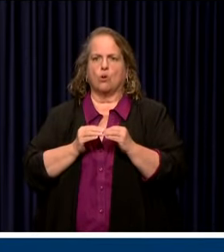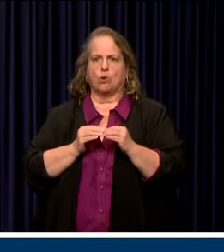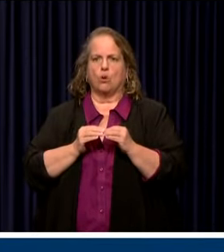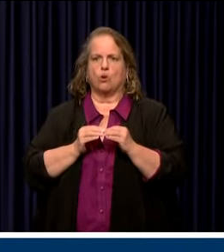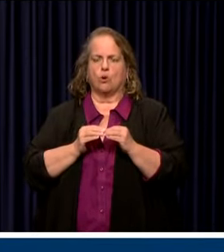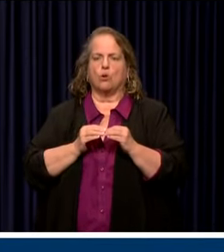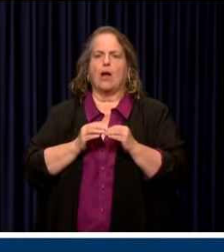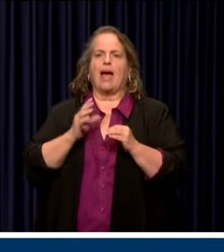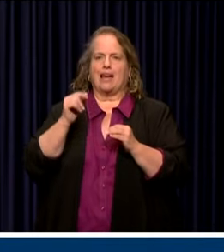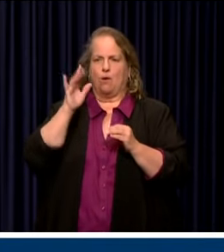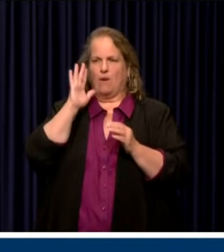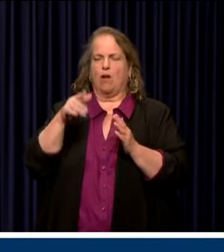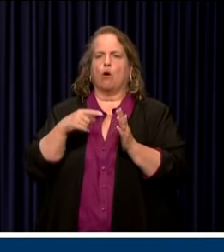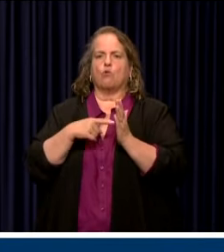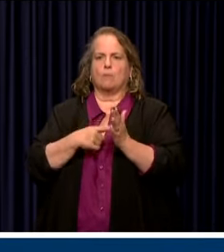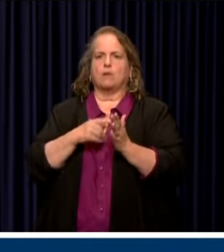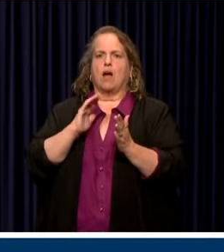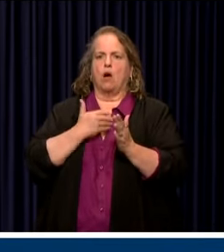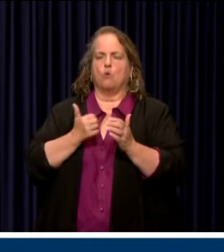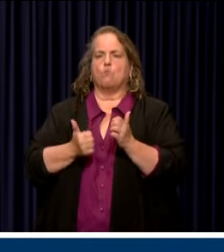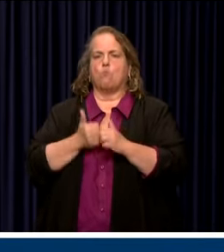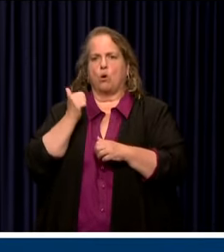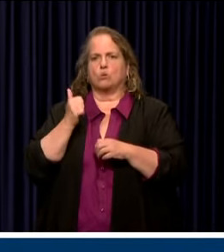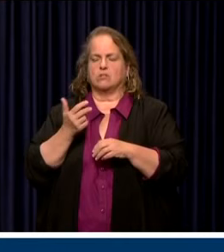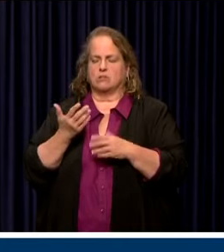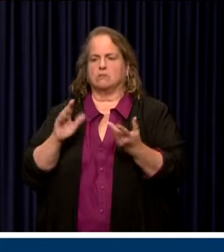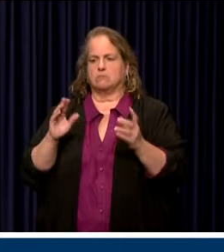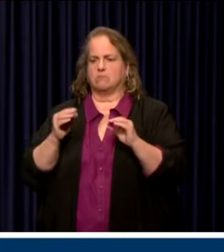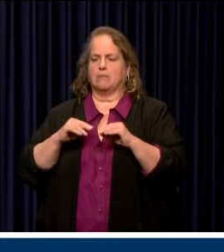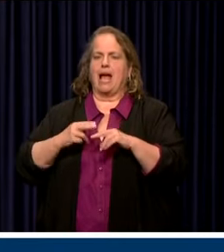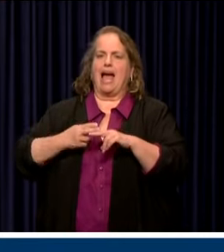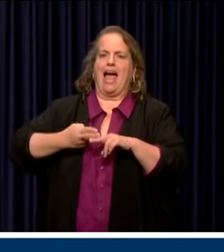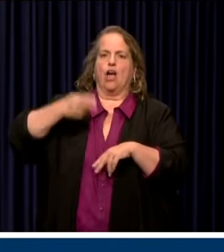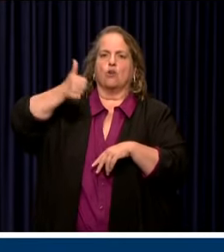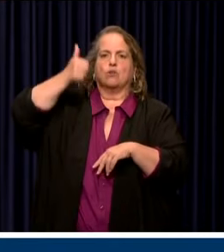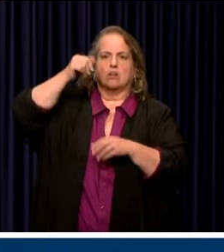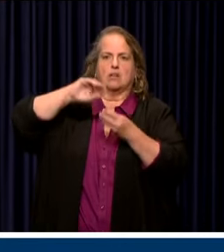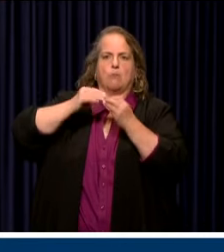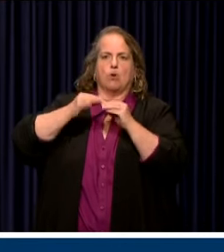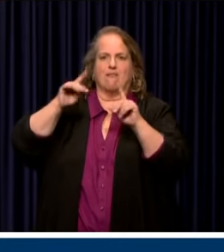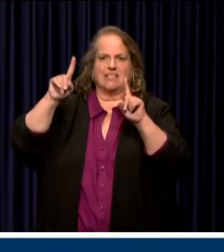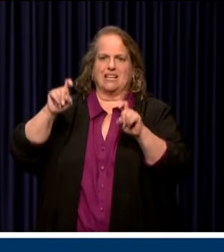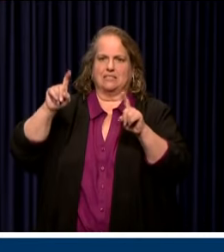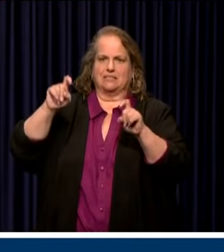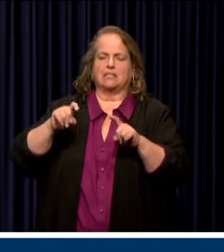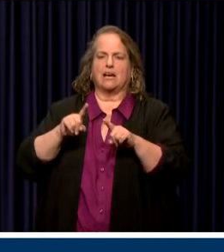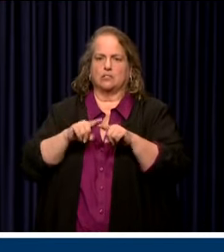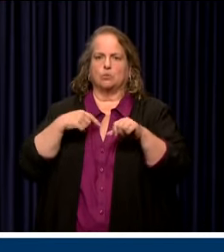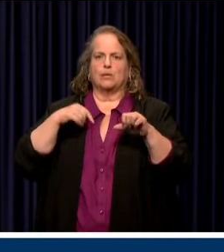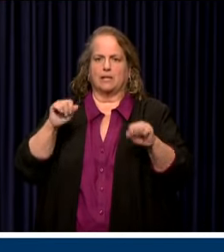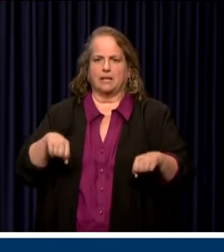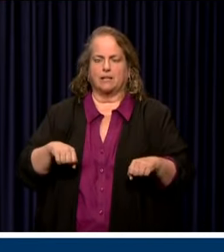4.5 MILLION GLOVES. FROM 335,000 SURGICAL MASKS TO